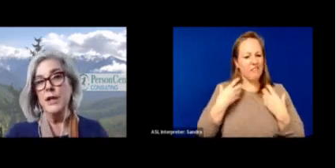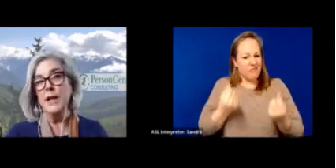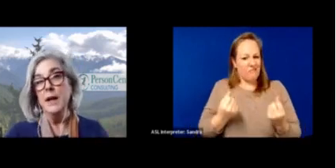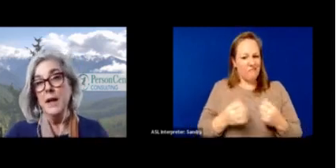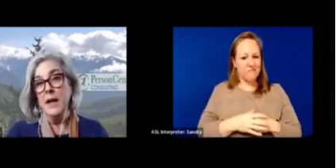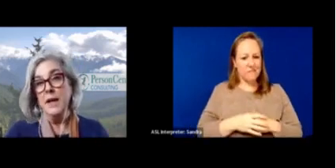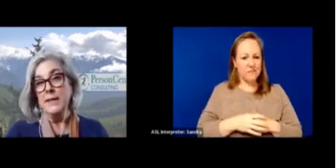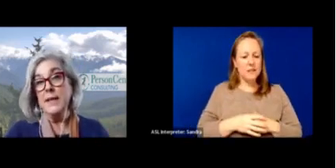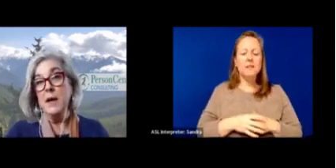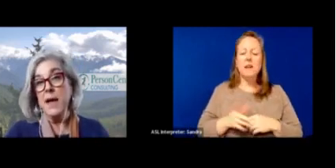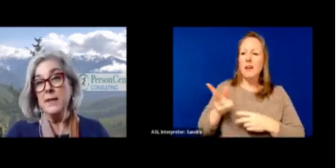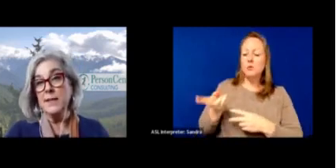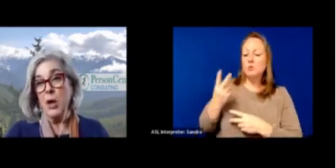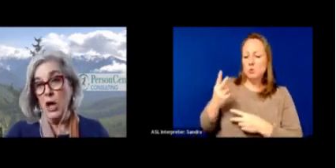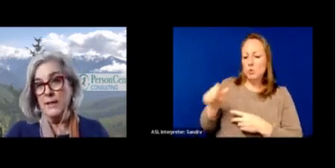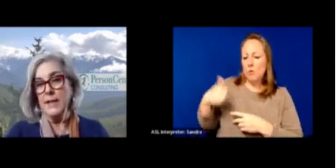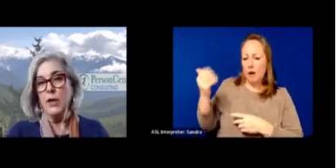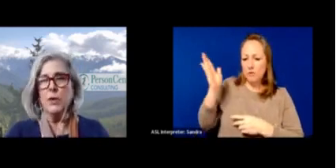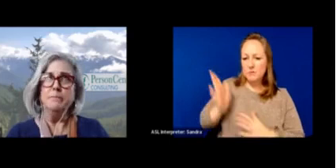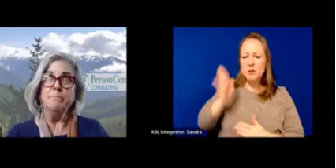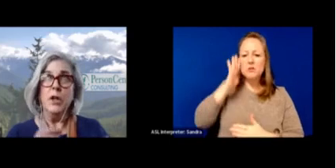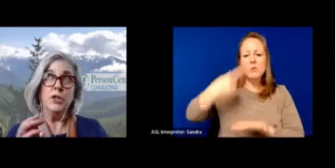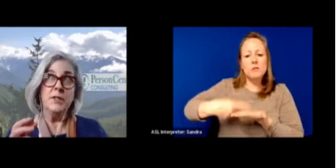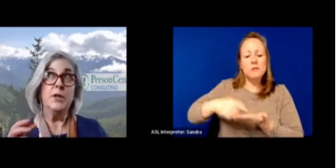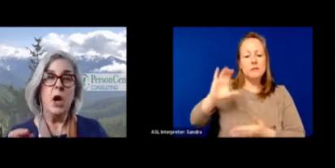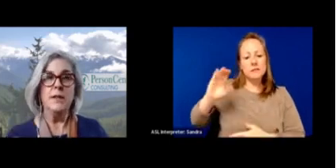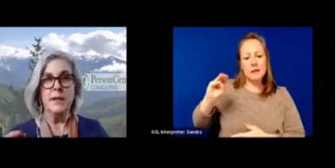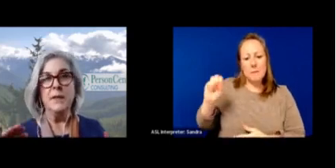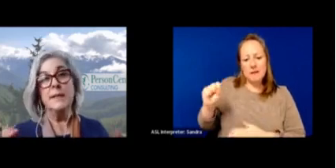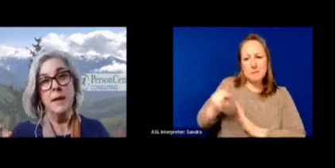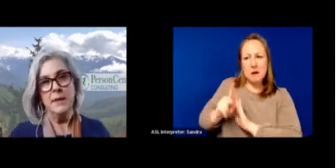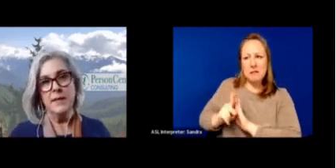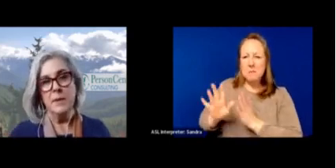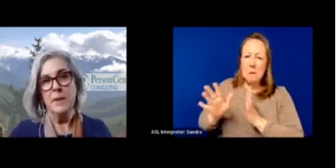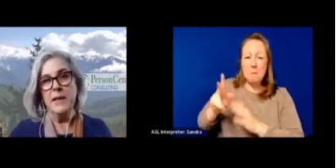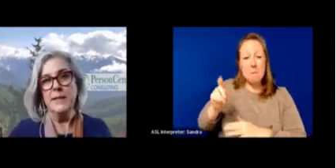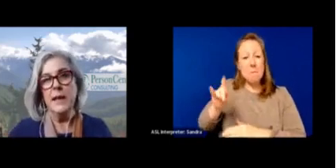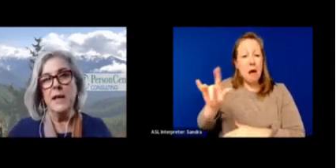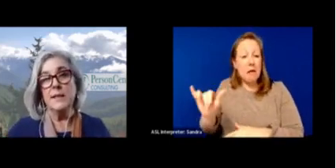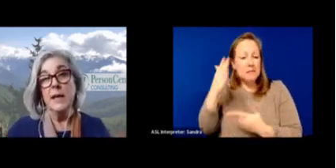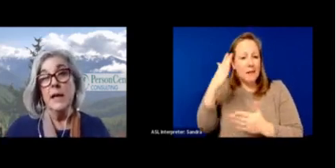risk and the dignity of choice, as our colleagues in Tennessee call it is to building people's